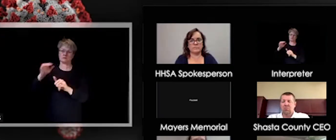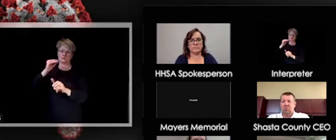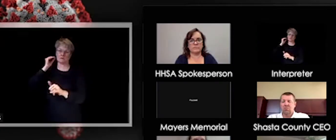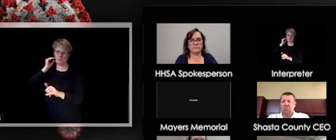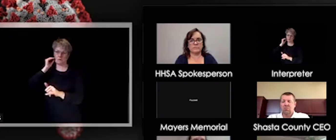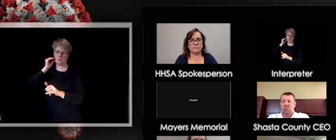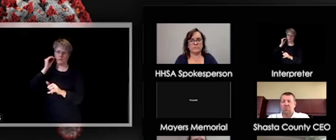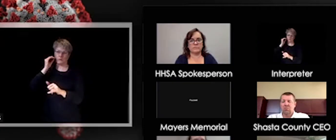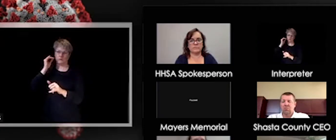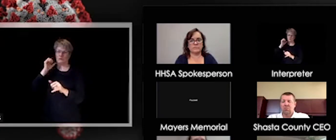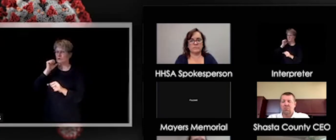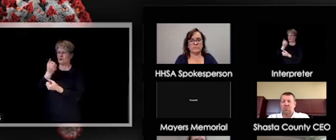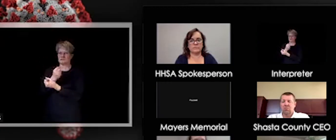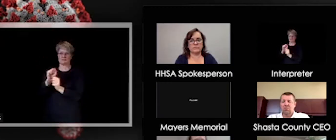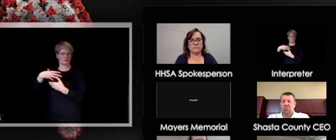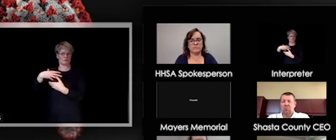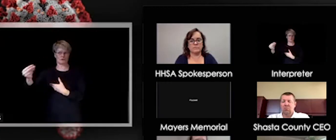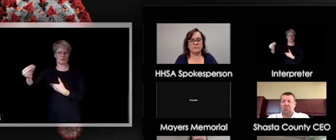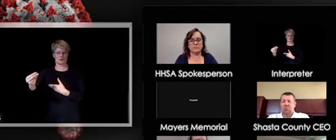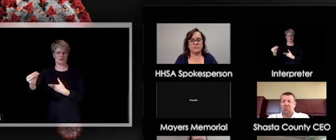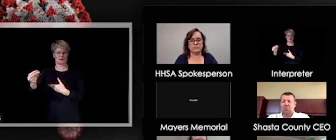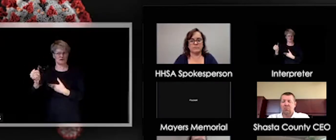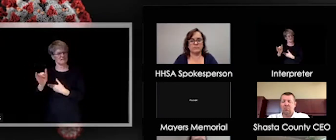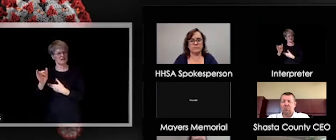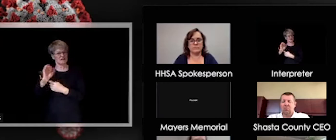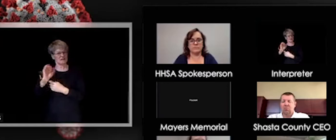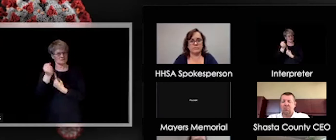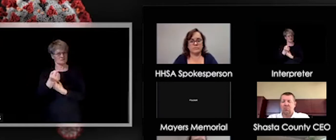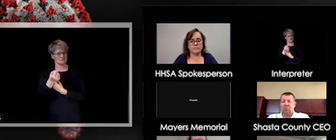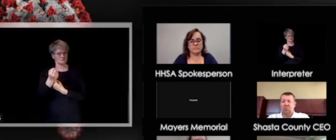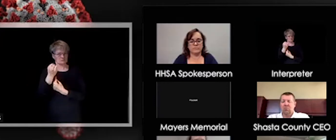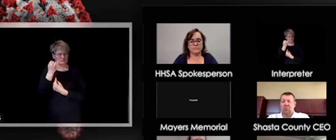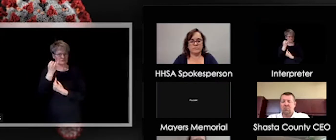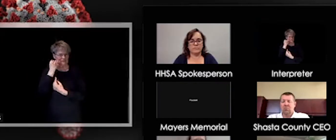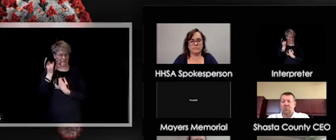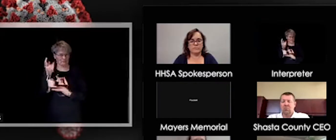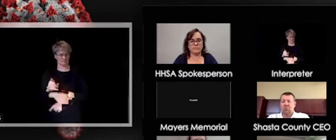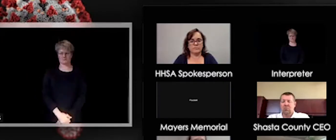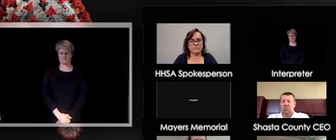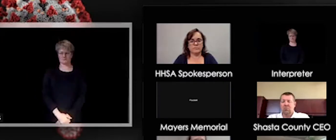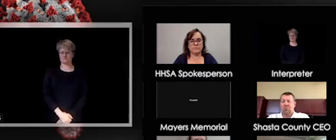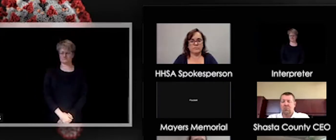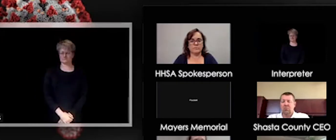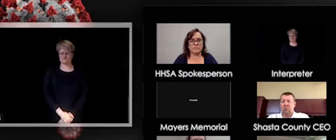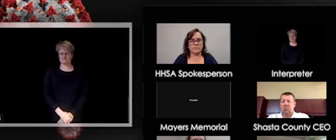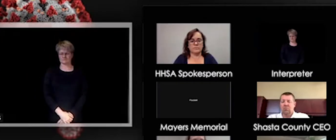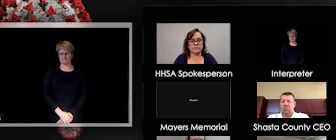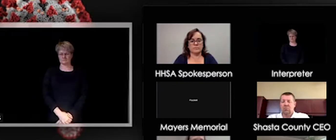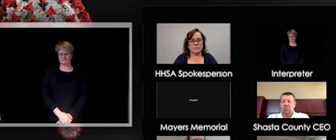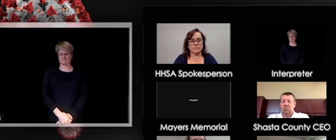to go out. It would be a way of making some recommendations to the public so they kind